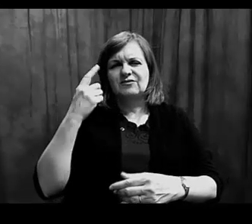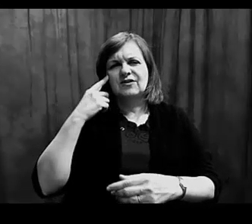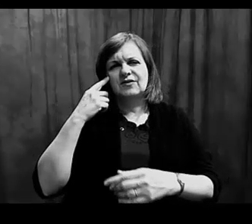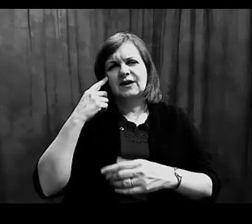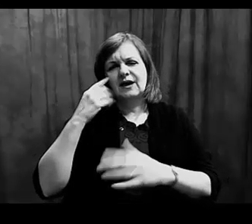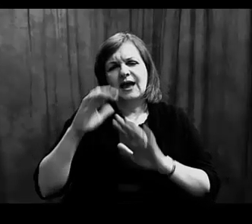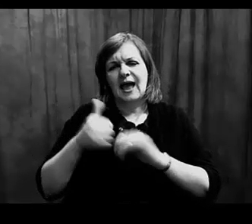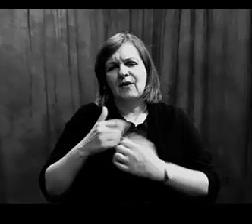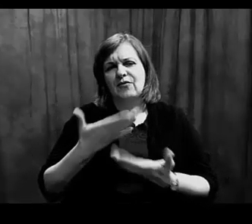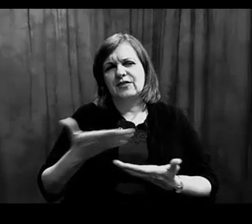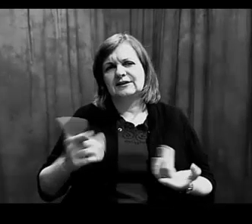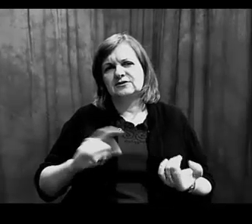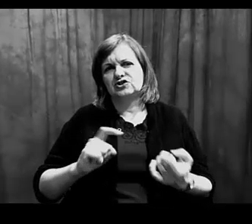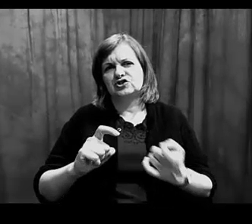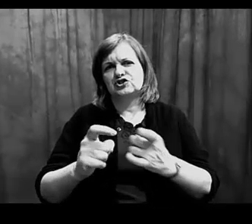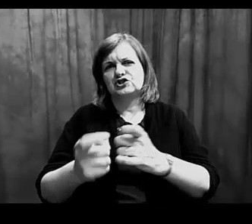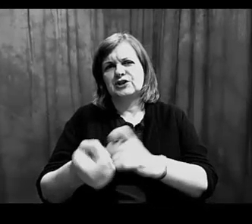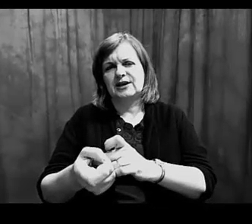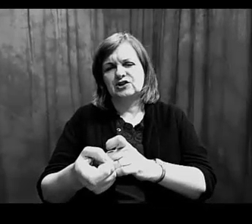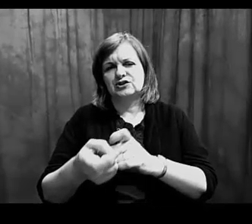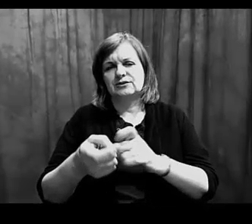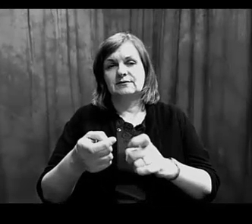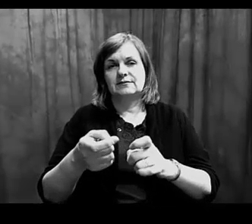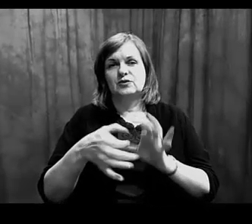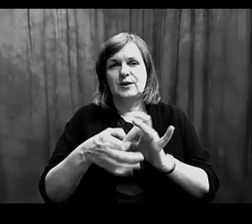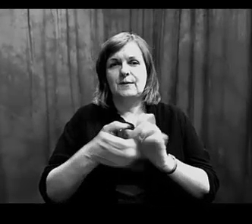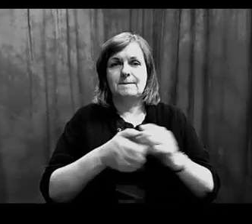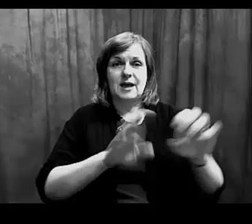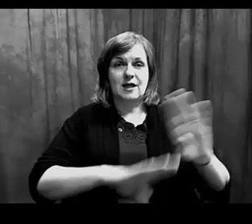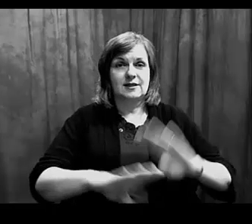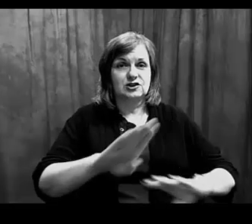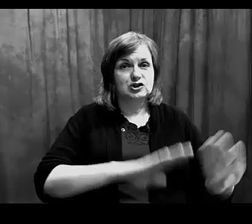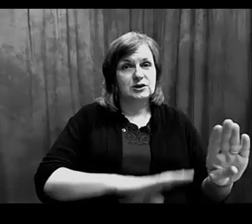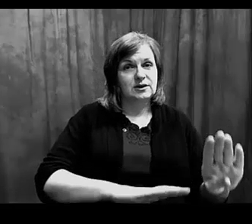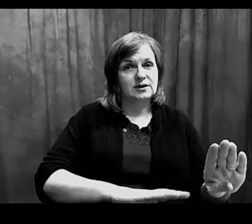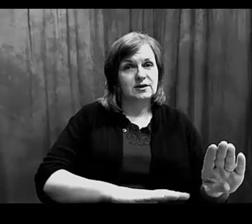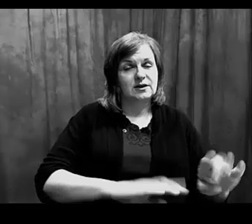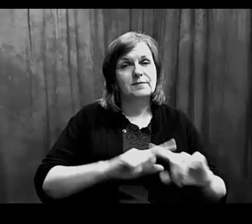in biology but we have to have a good way to go about testing things we have to have a